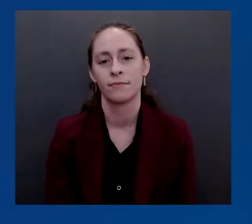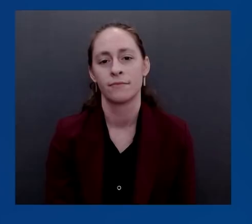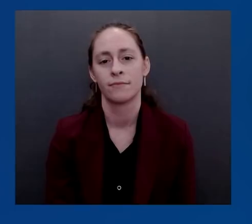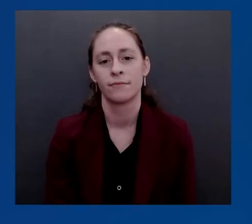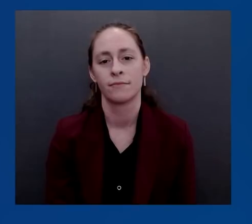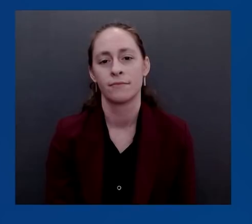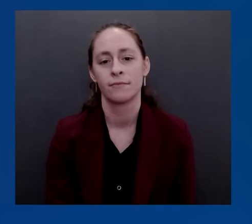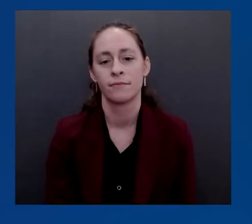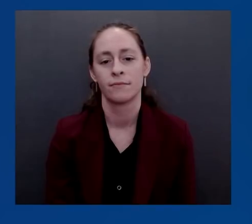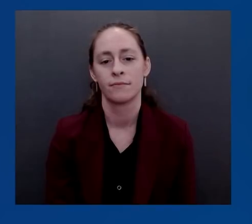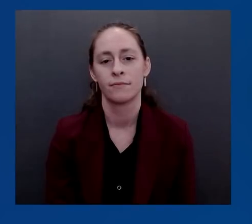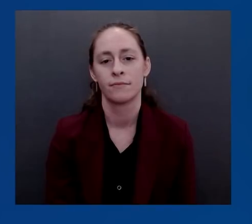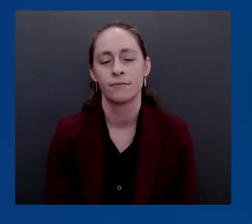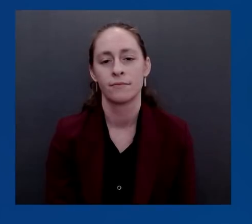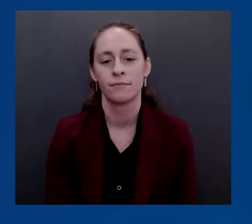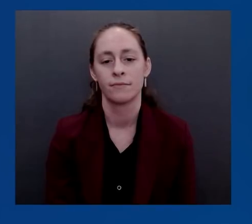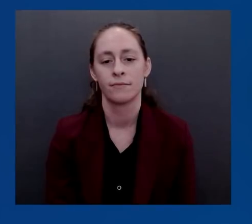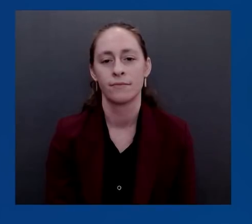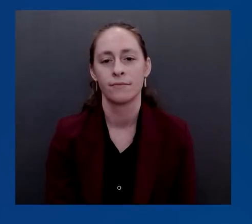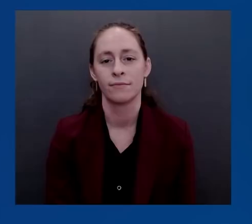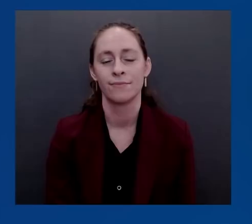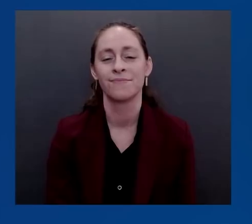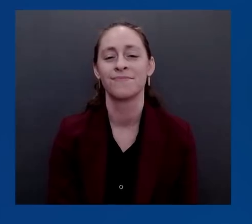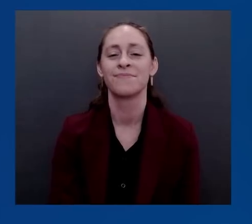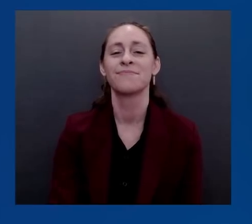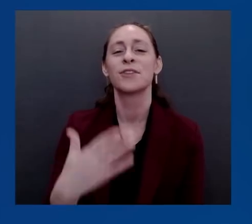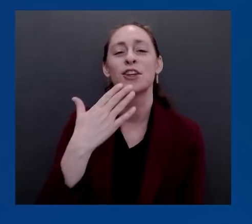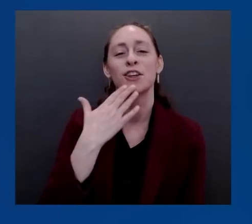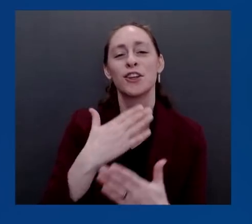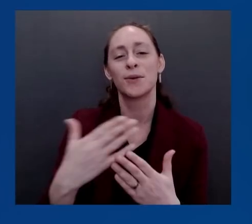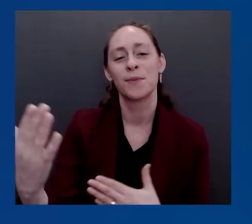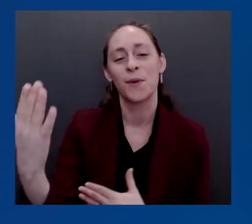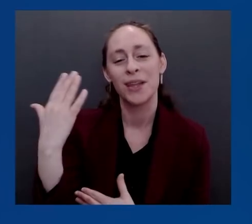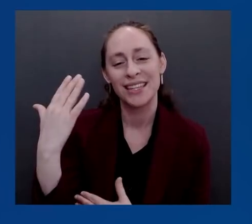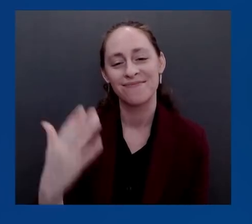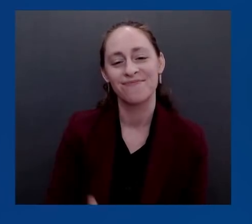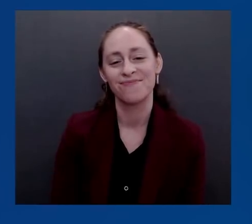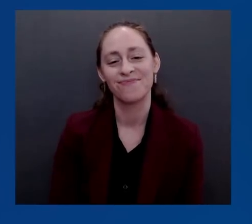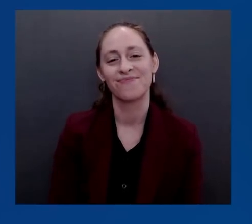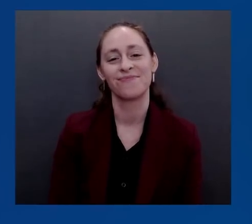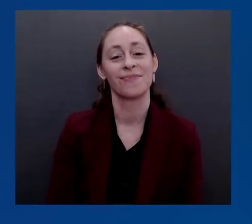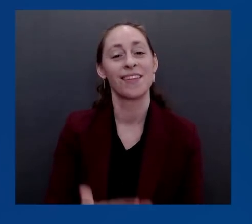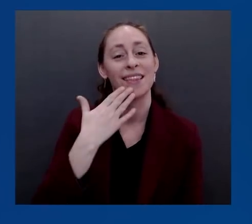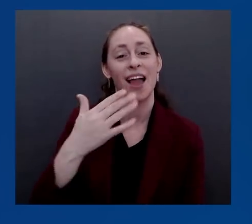Mr. Zients: Good morning. And thanks for joining us. Today, Dr. Walensky will provide an update on the state of the pandemic.